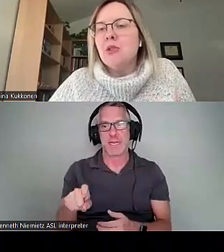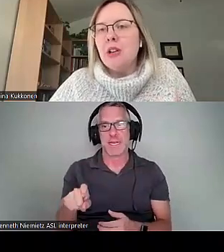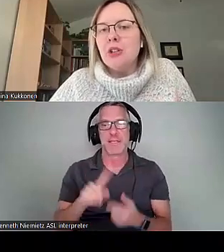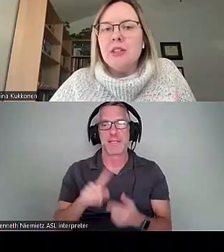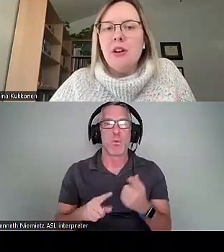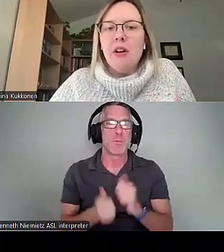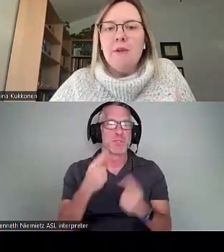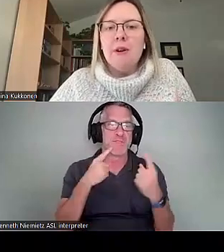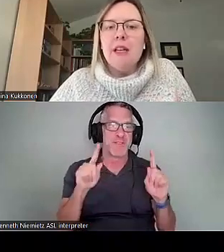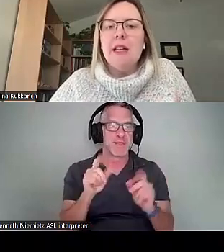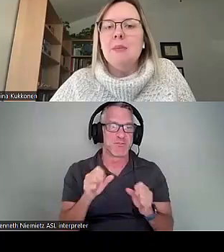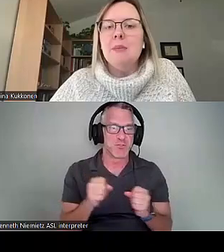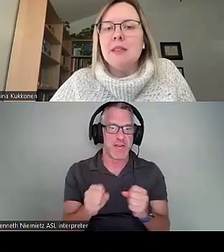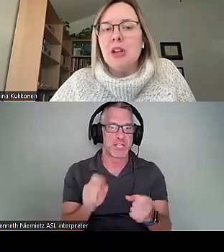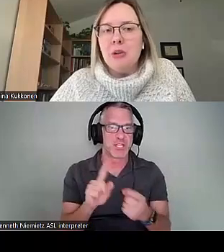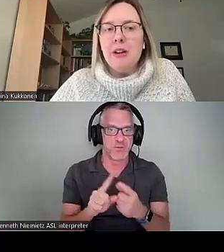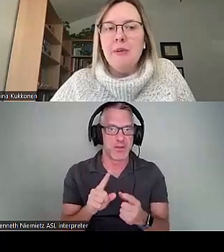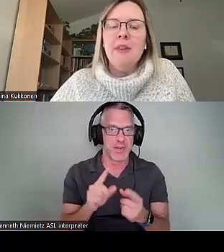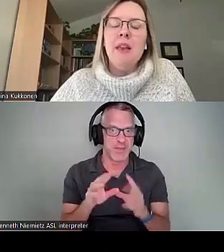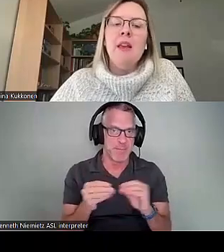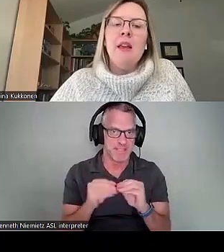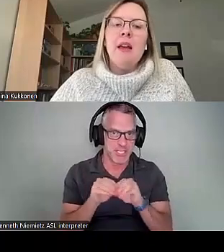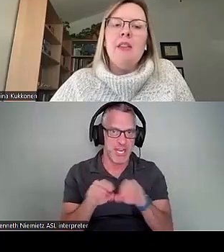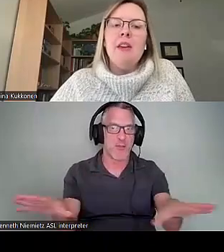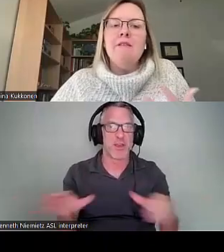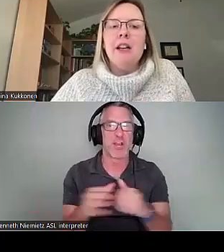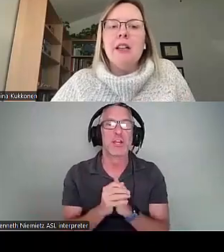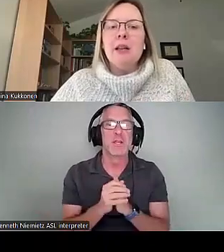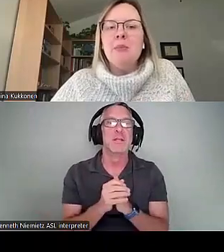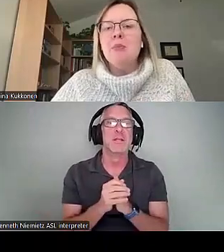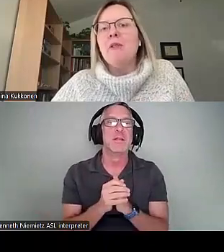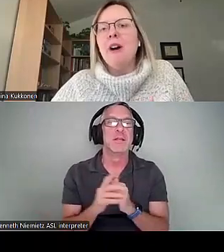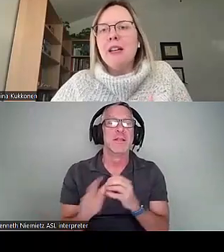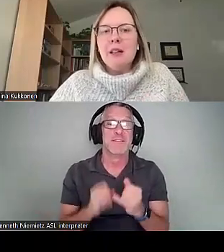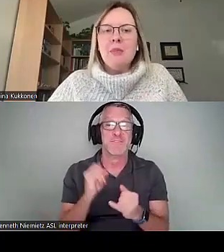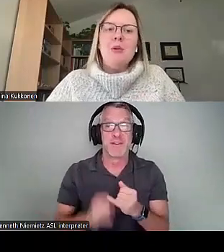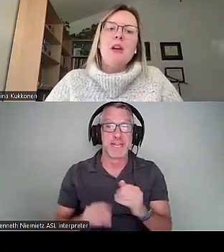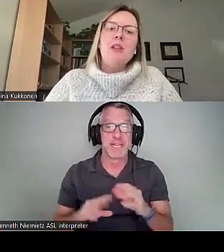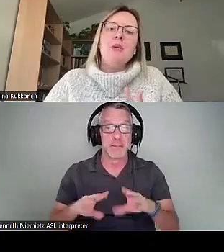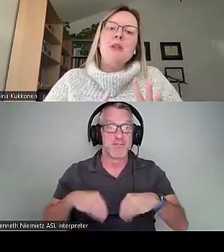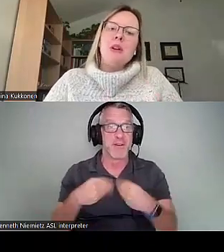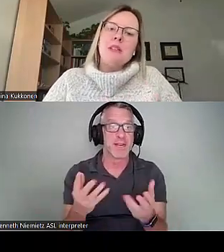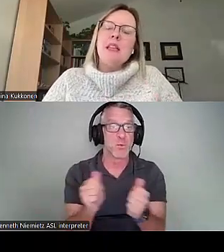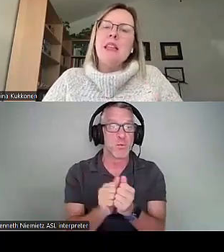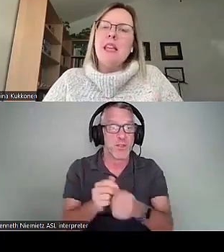strategies are for getting the message out there. And then finally providing them with results they